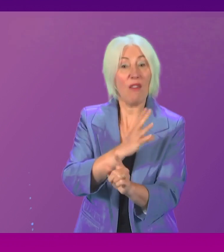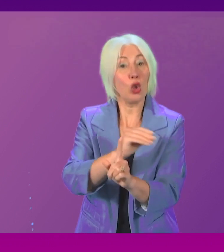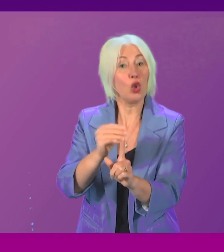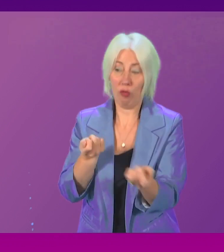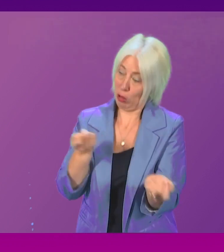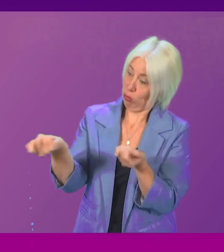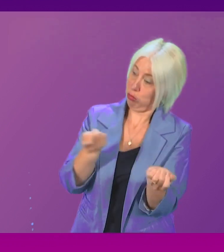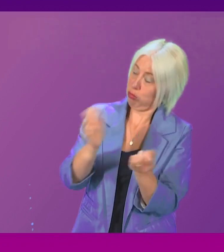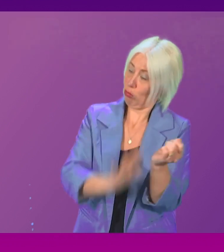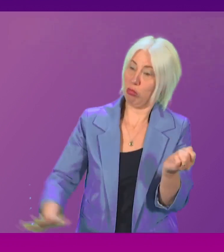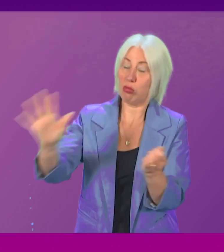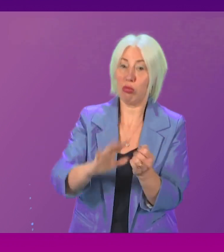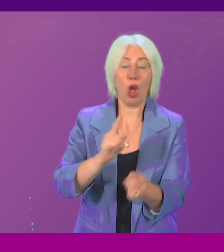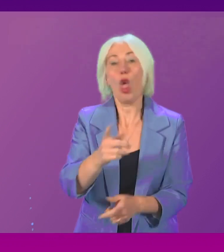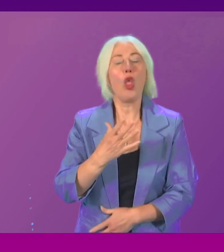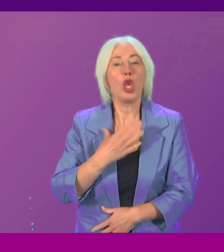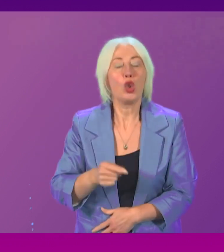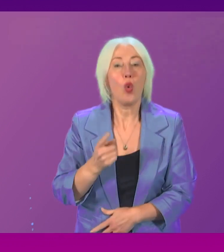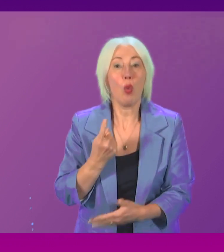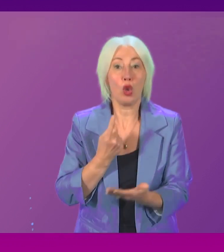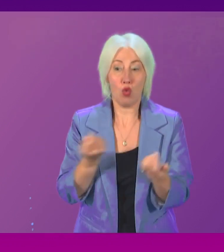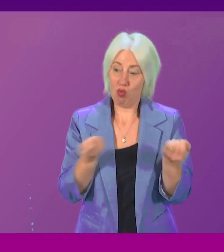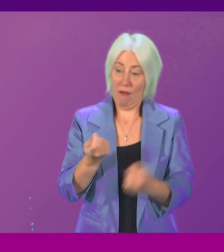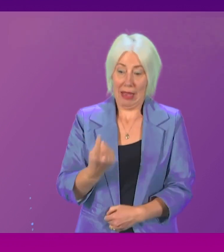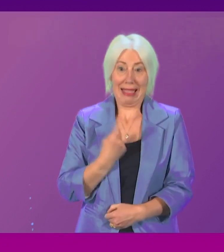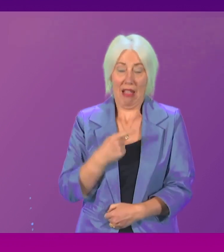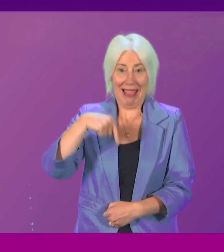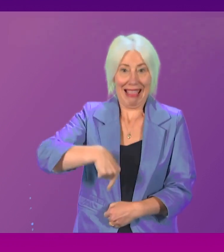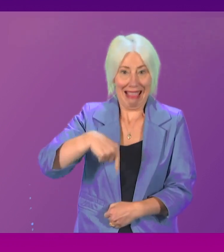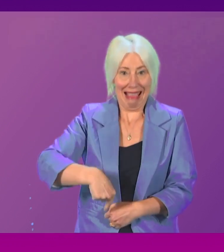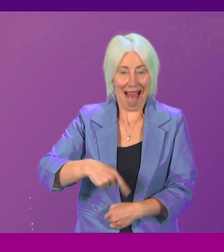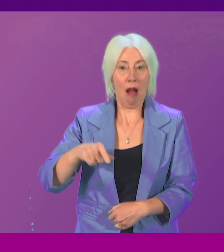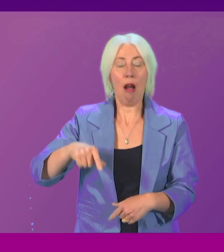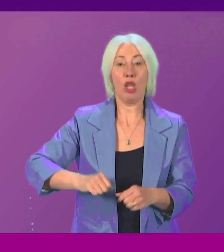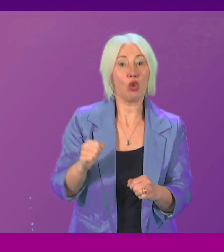than have self-governance and independence here, in our own Parliament, Labour will never